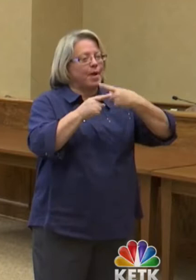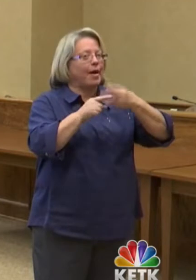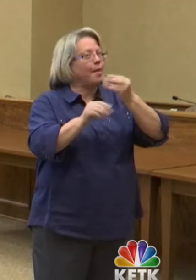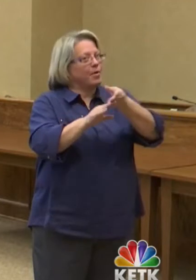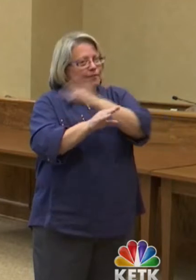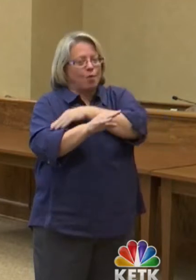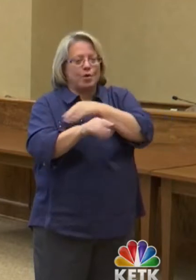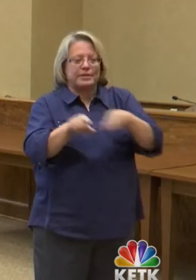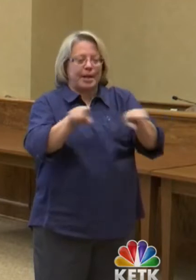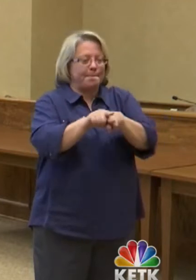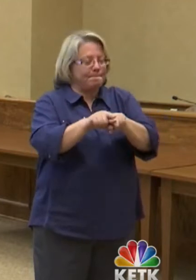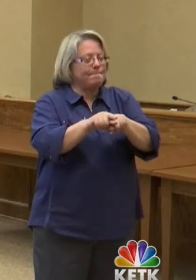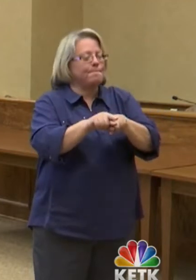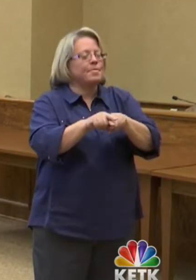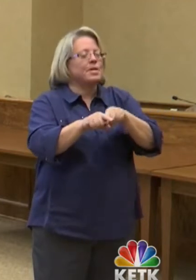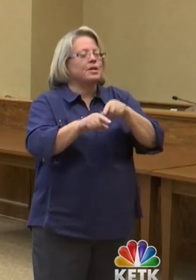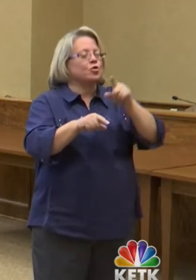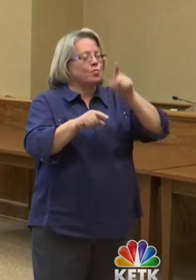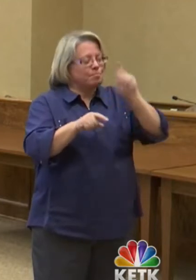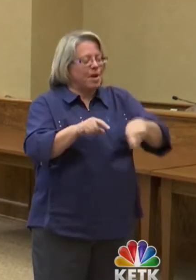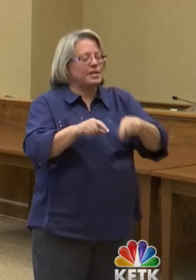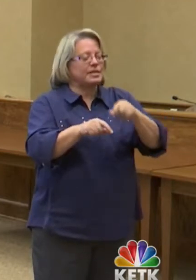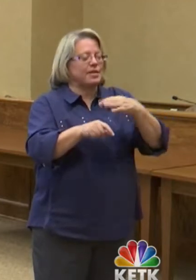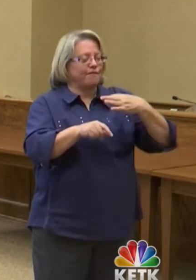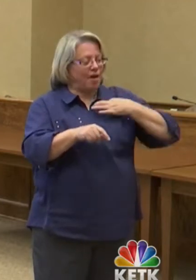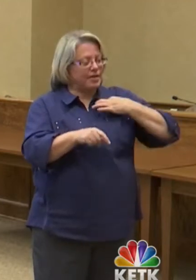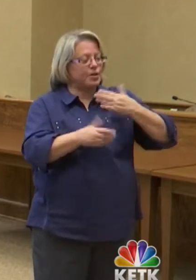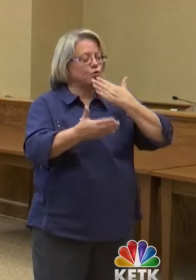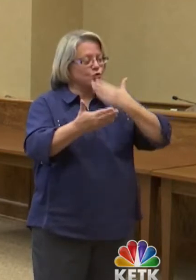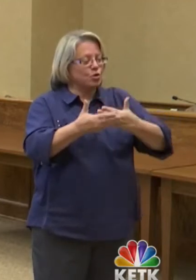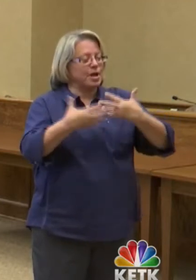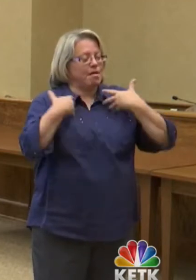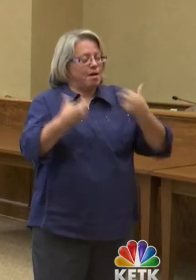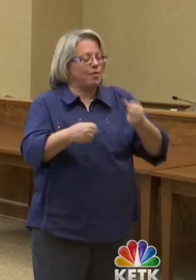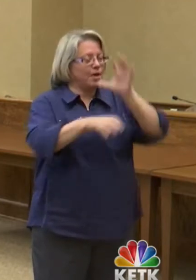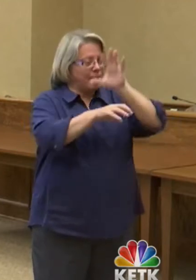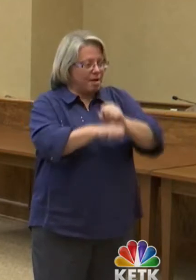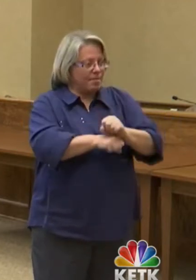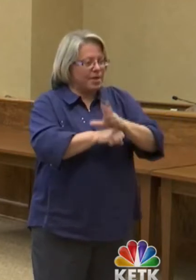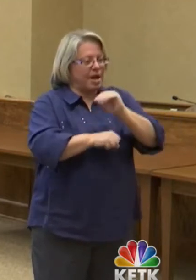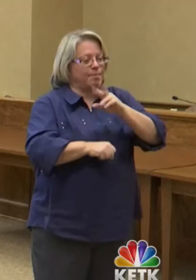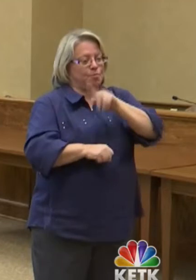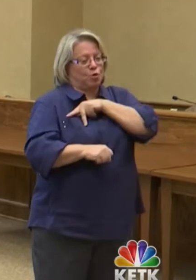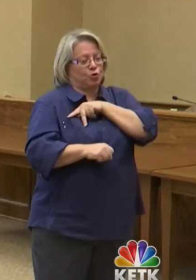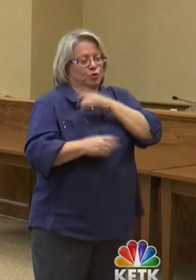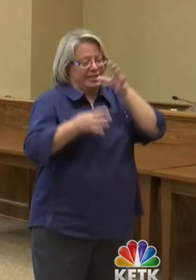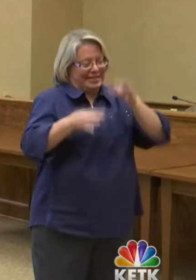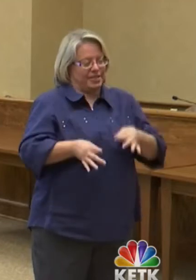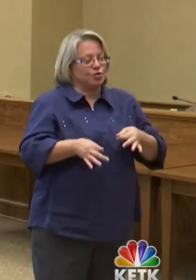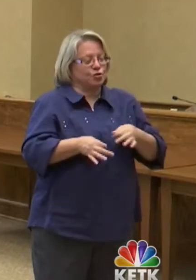CERTAINLY. FIRST WE WILL EMPHASIZE WHAT WE HAD BEEN TALKING ABOUT HERE